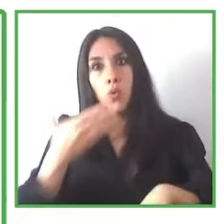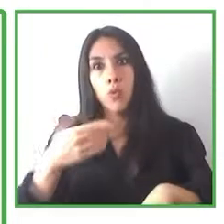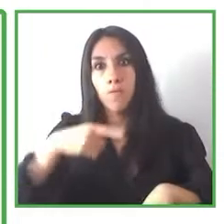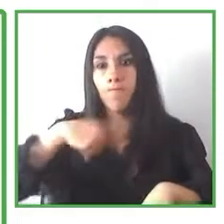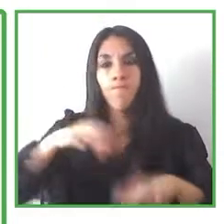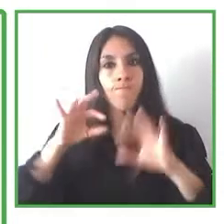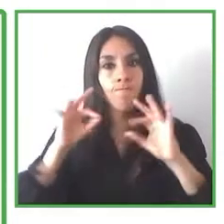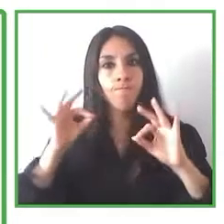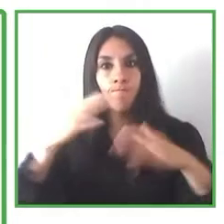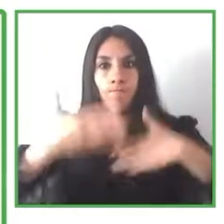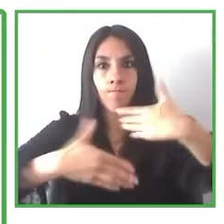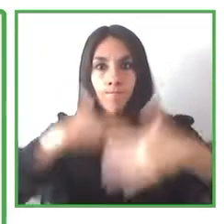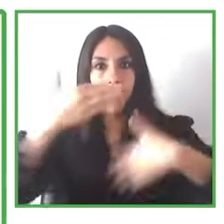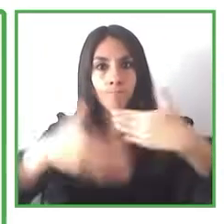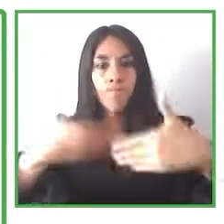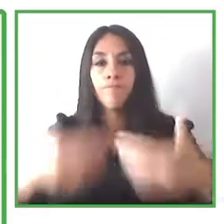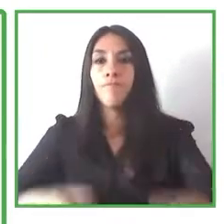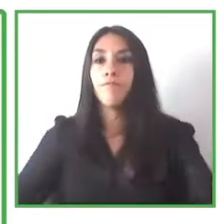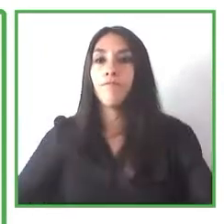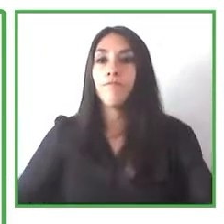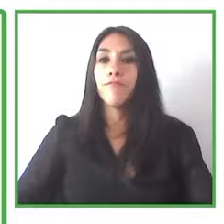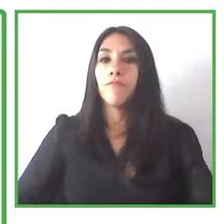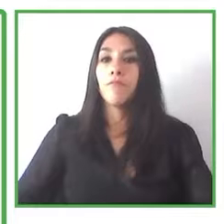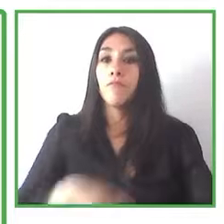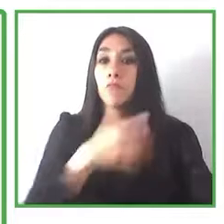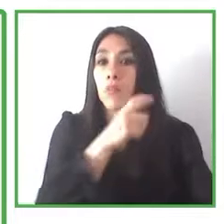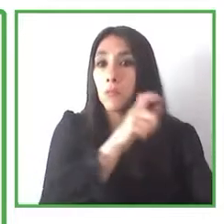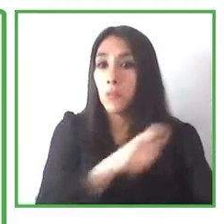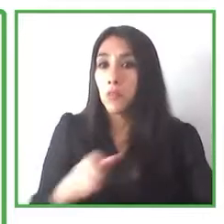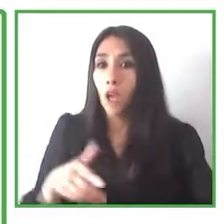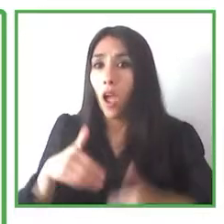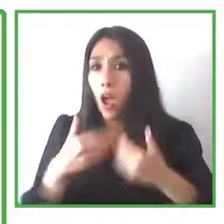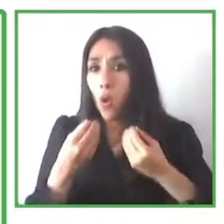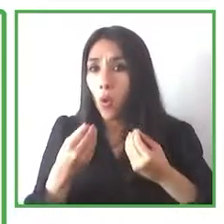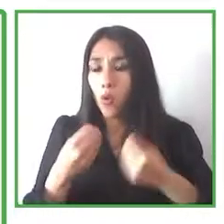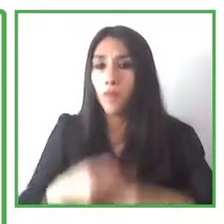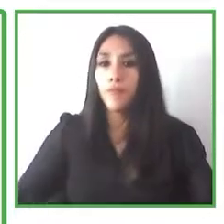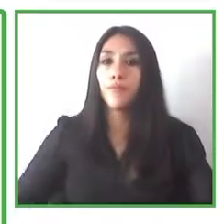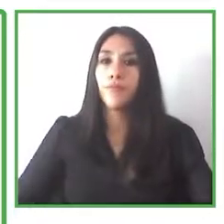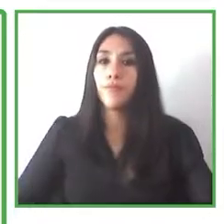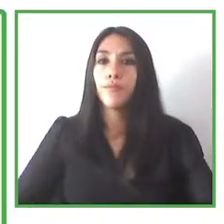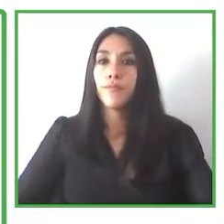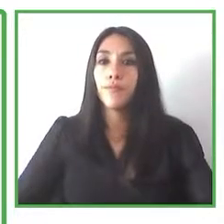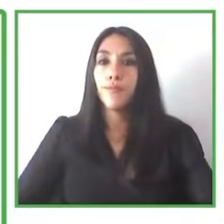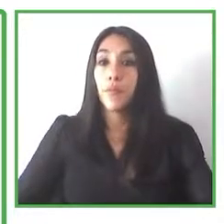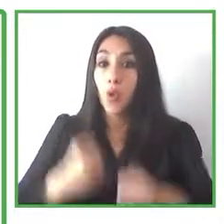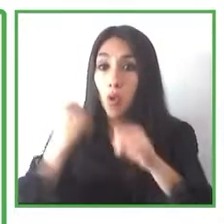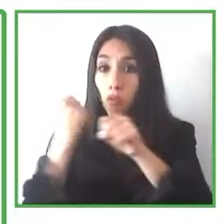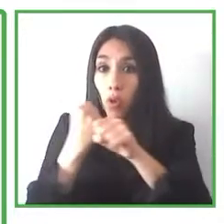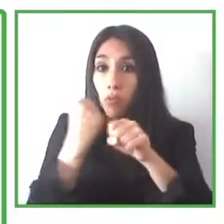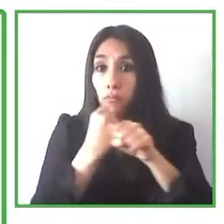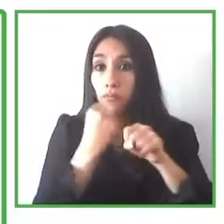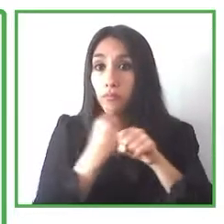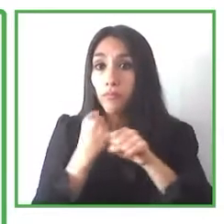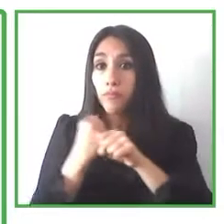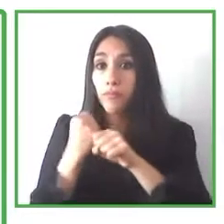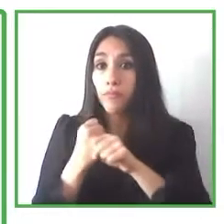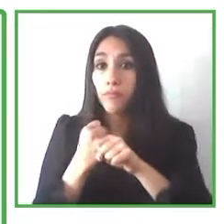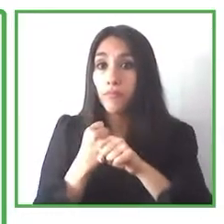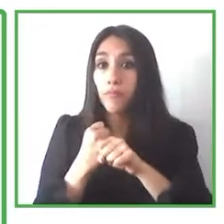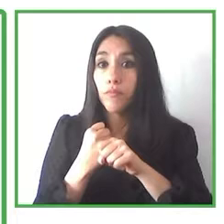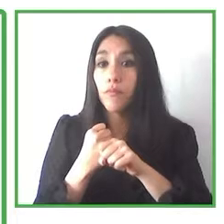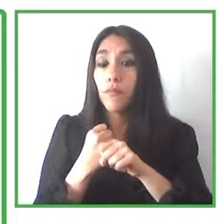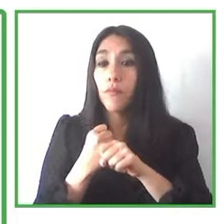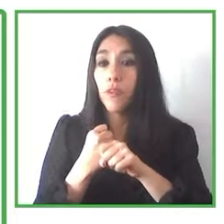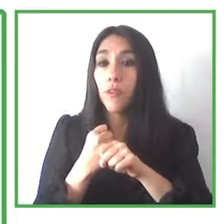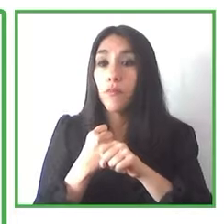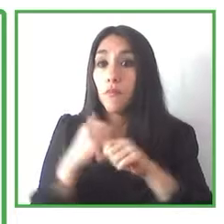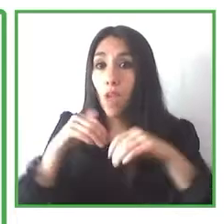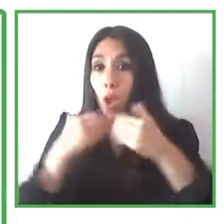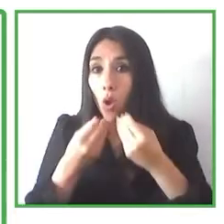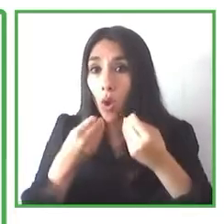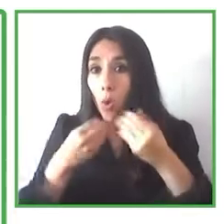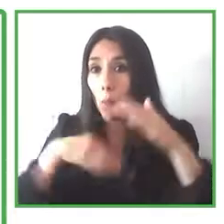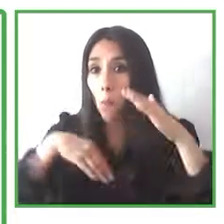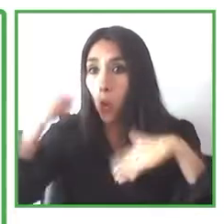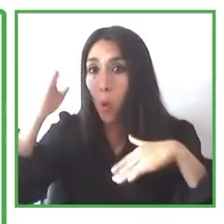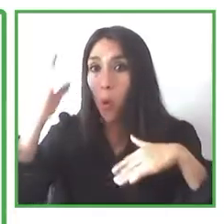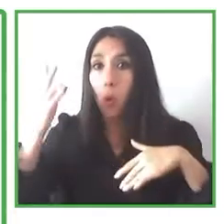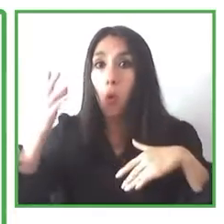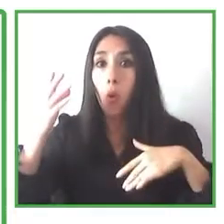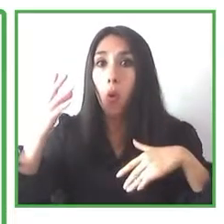Escuela de Gente works or continues to work so that the legacy, the positive legacy that